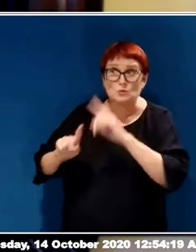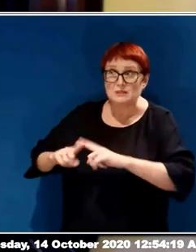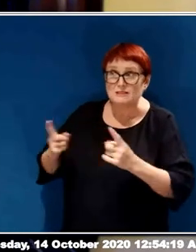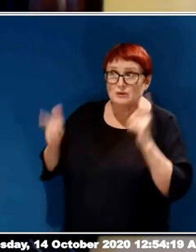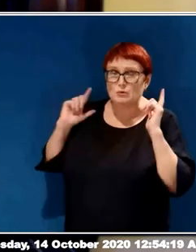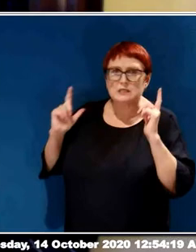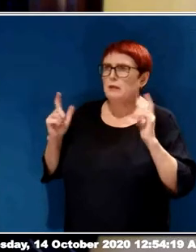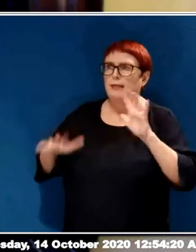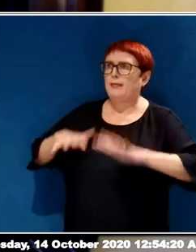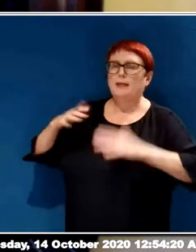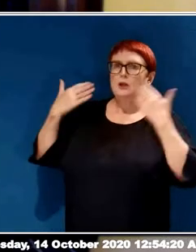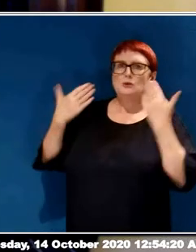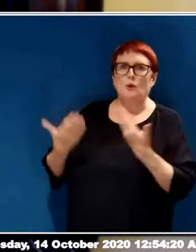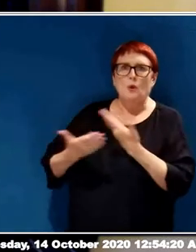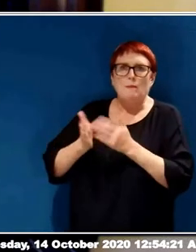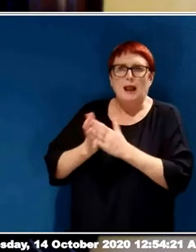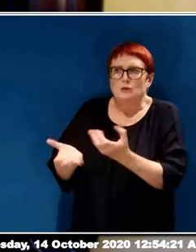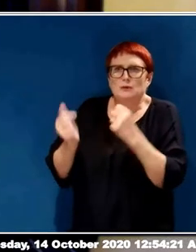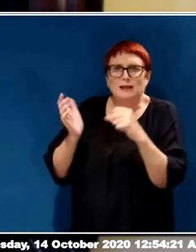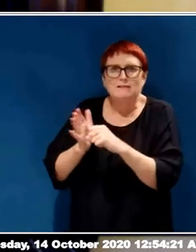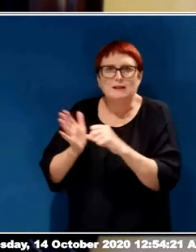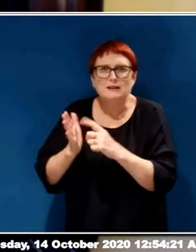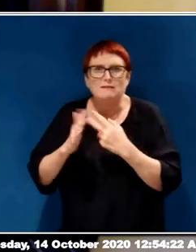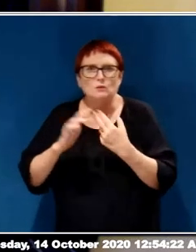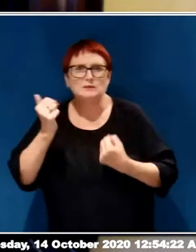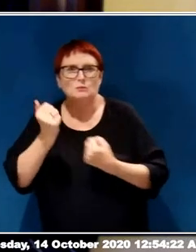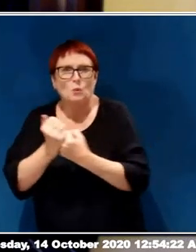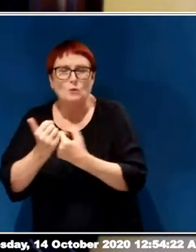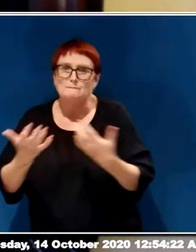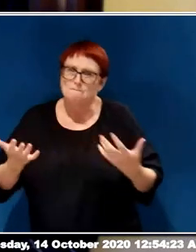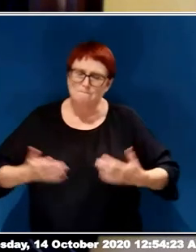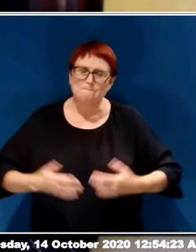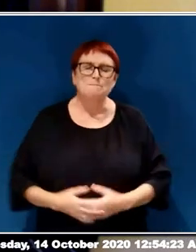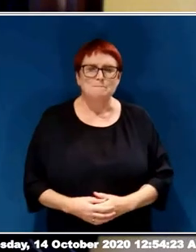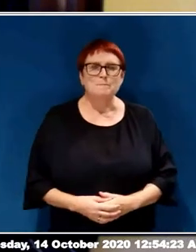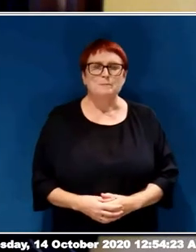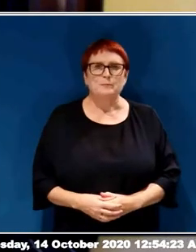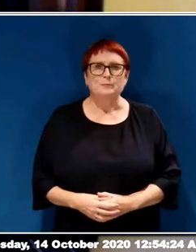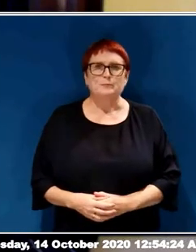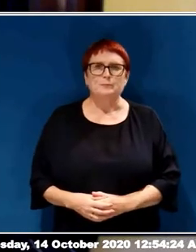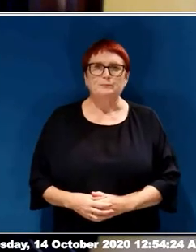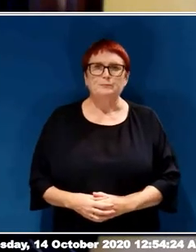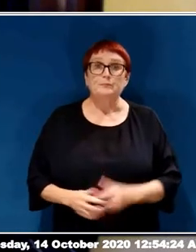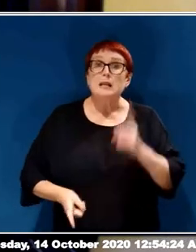of funds or, alternatively, it can push them into special education.